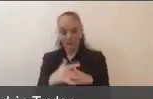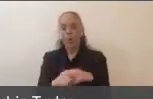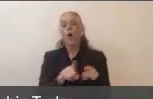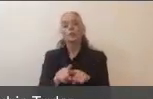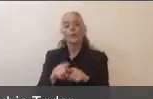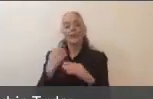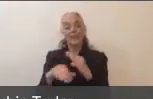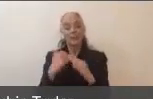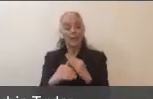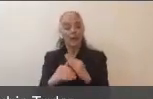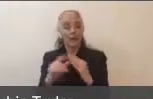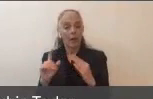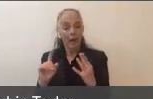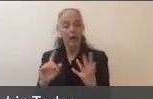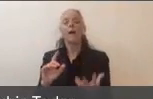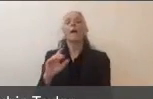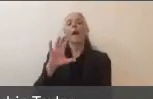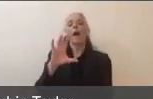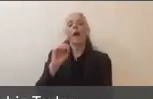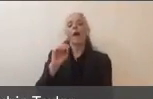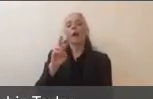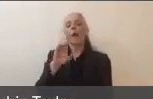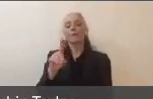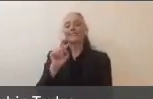You can reach out to us at: COVID-19@MarinCounty.org